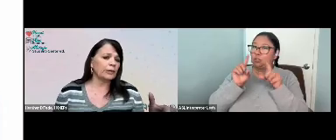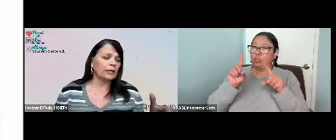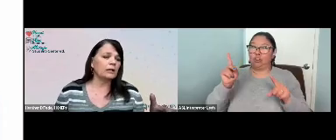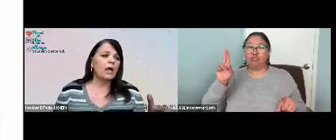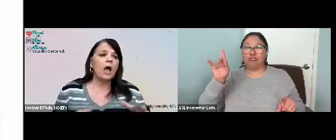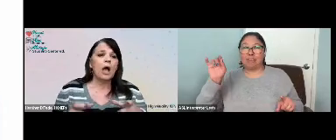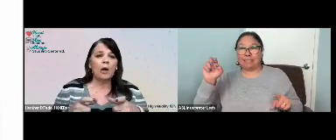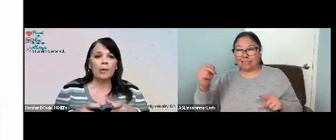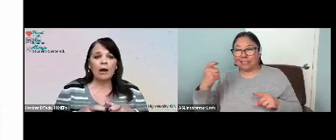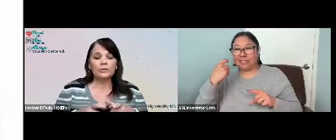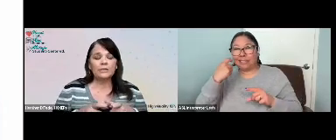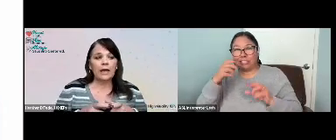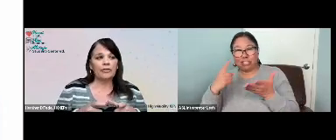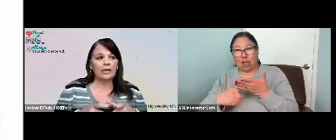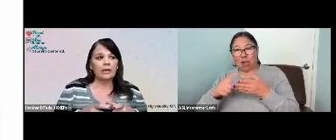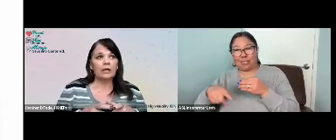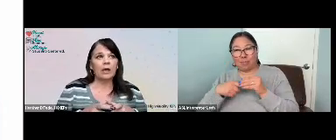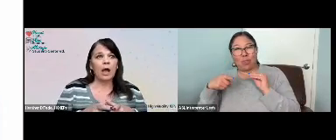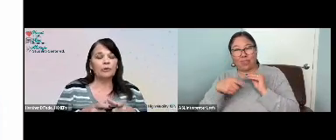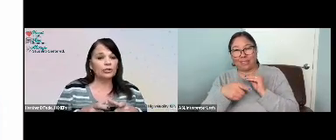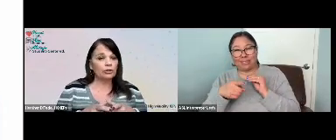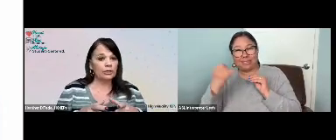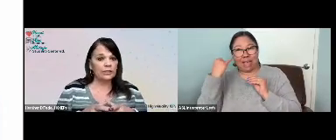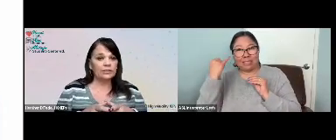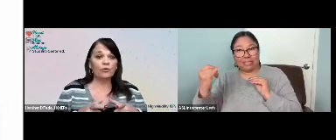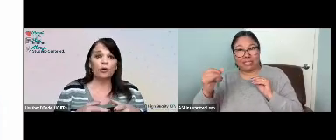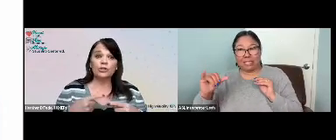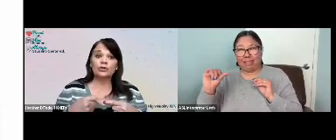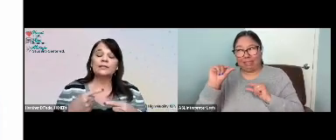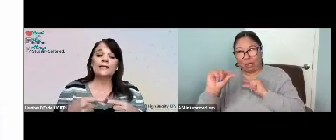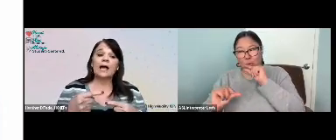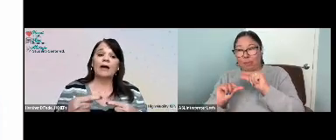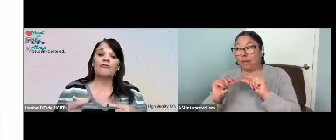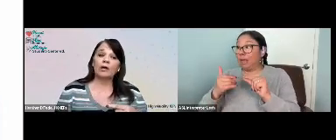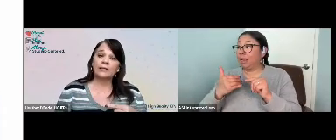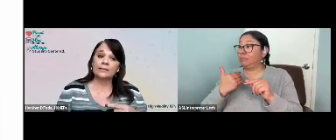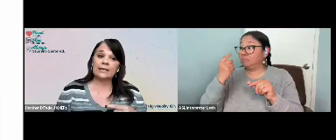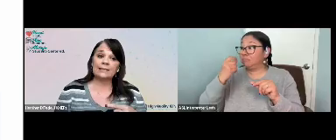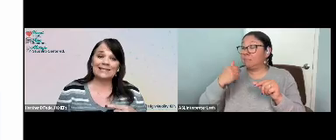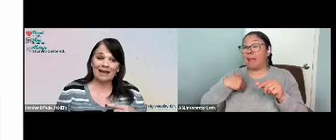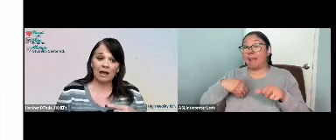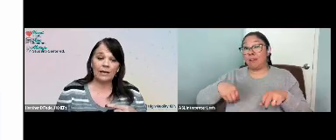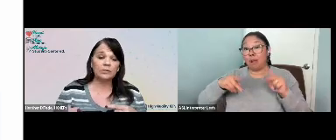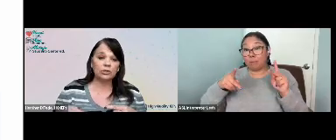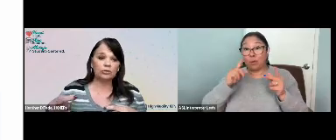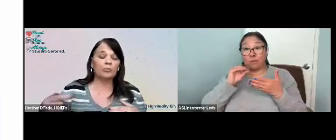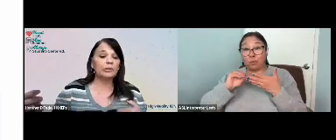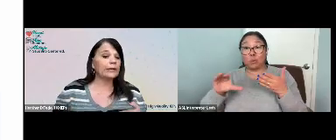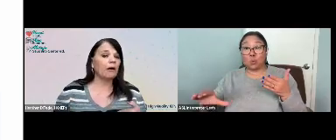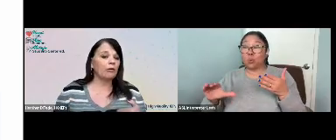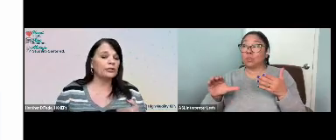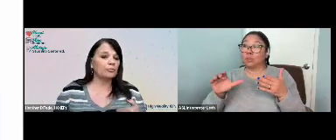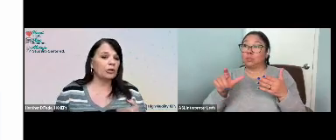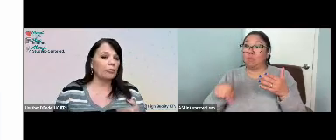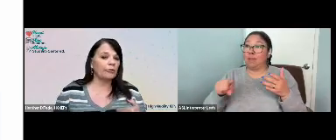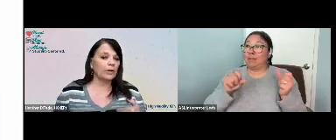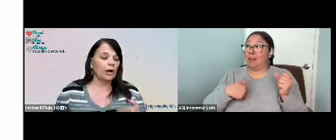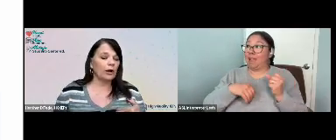a little bit about the opportunities for students to have extended time to complete all the diploma